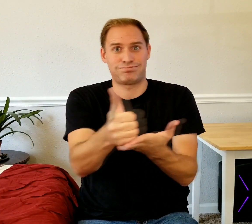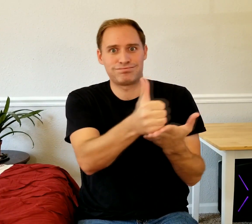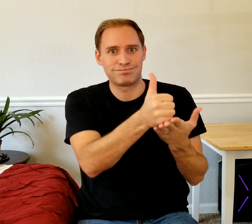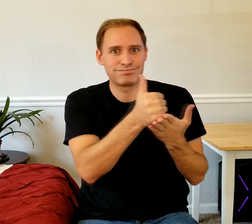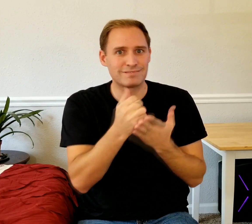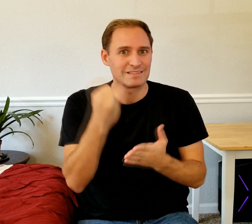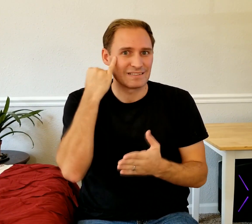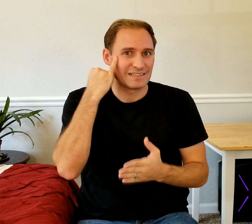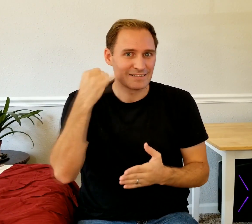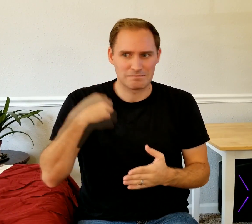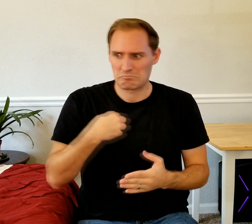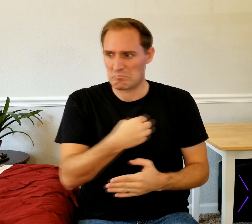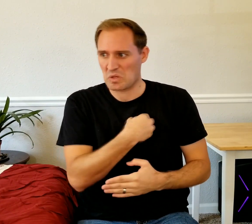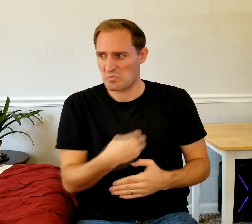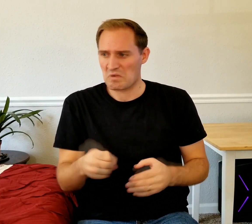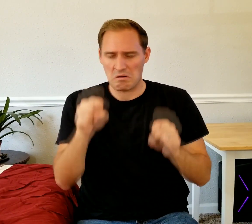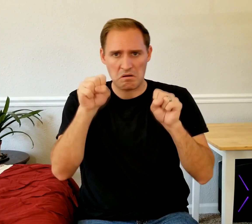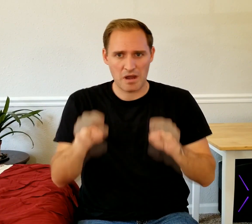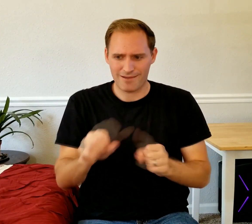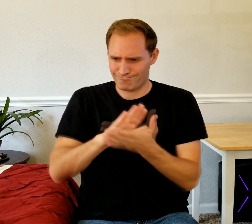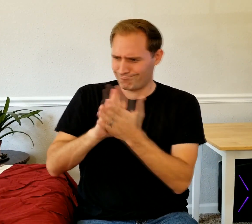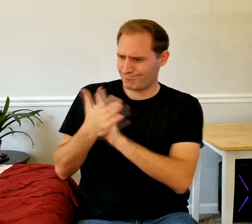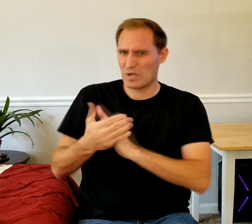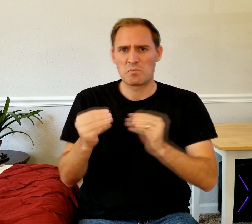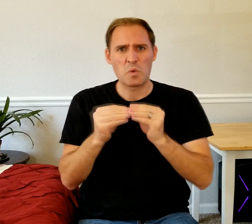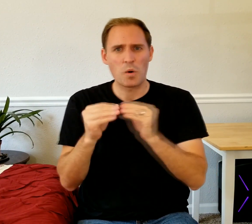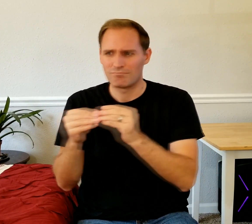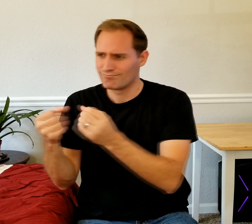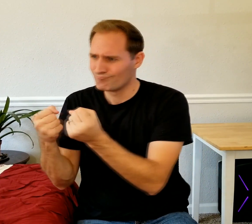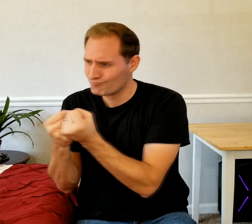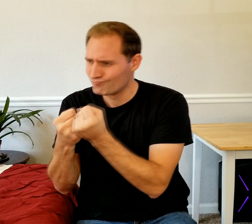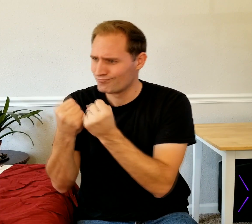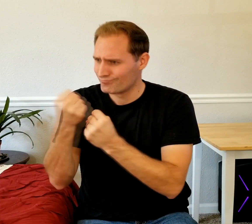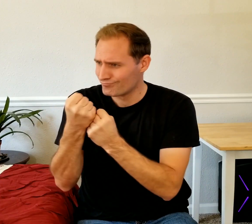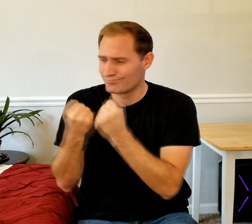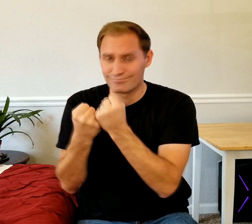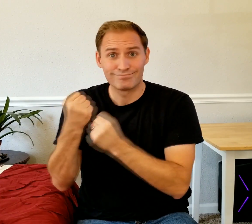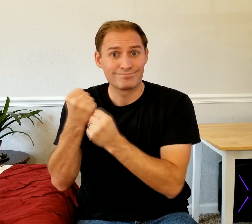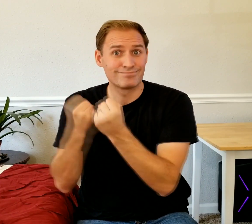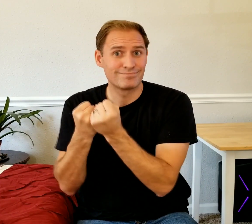helpful and beneficial if we became more supportive of one another, so that's